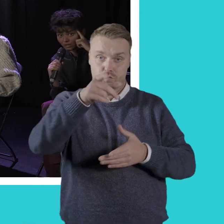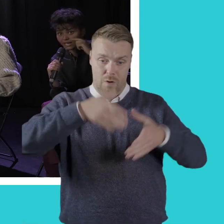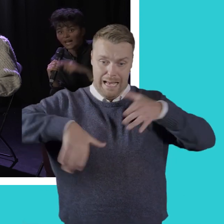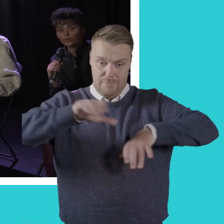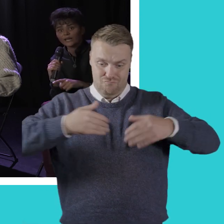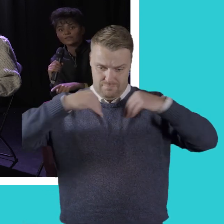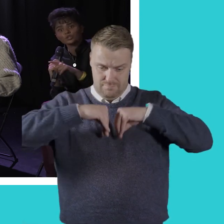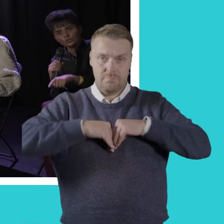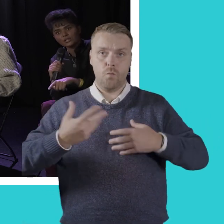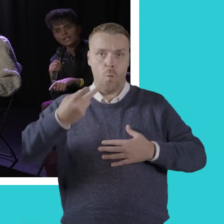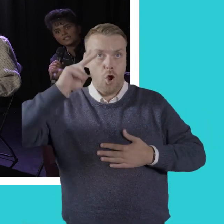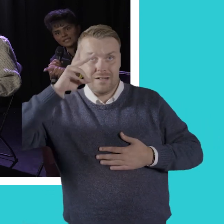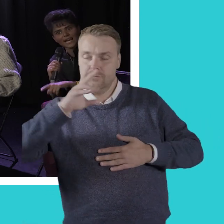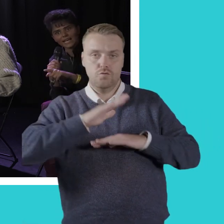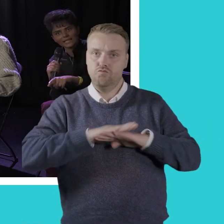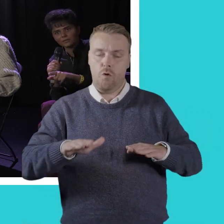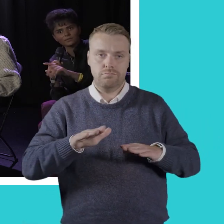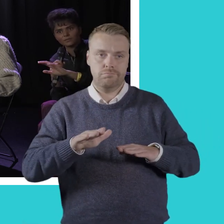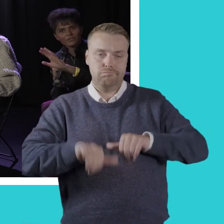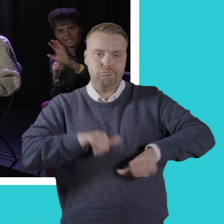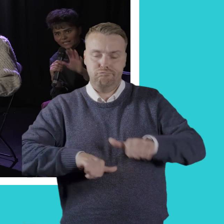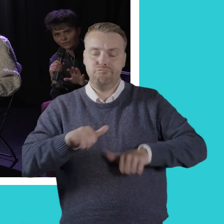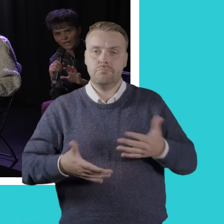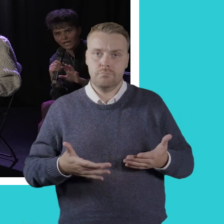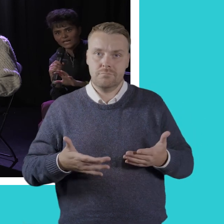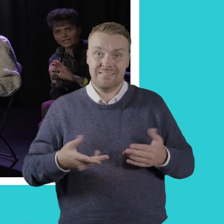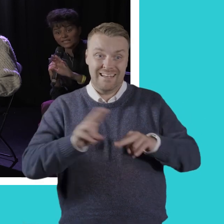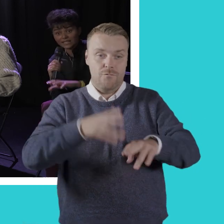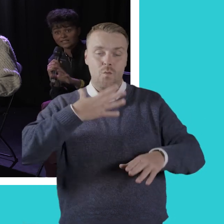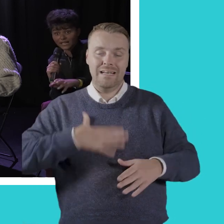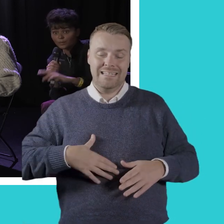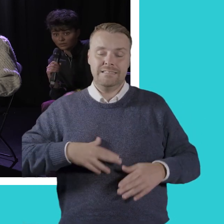okay. And the way for you to seek any relief from that is to either take a pill